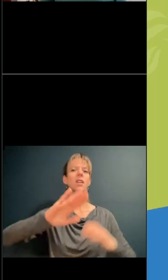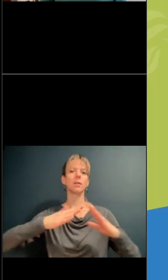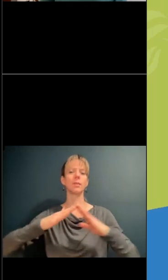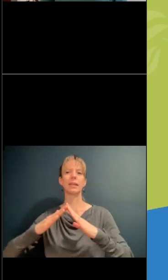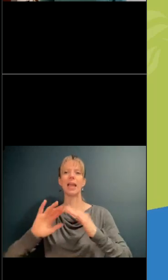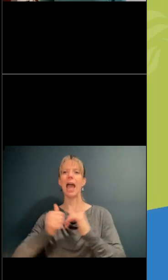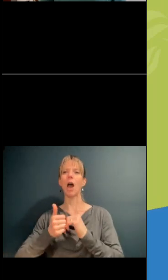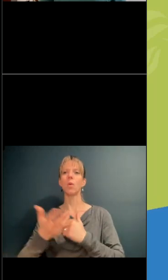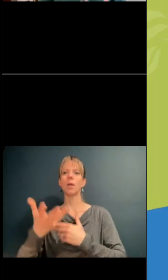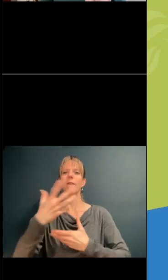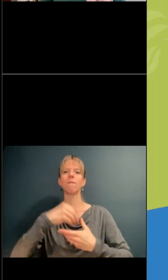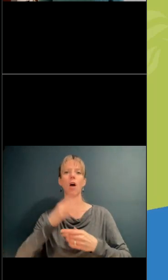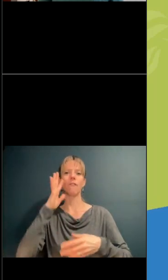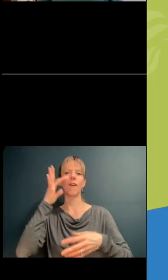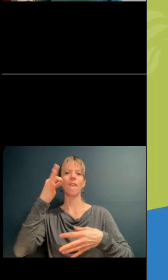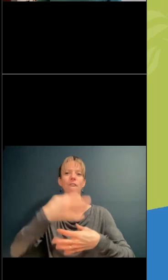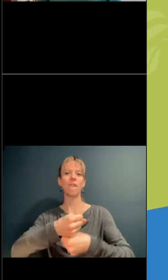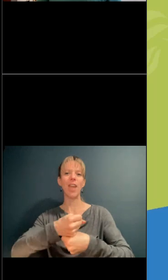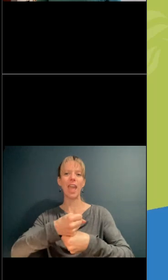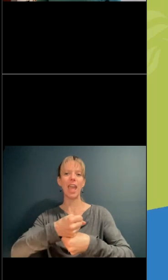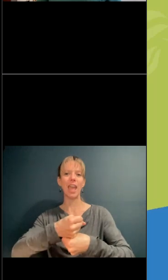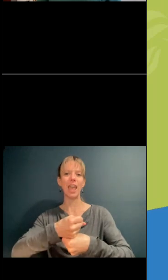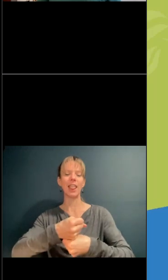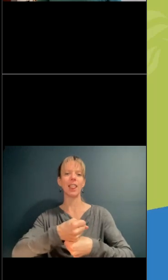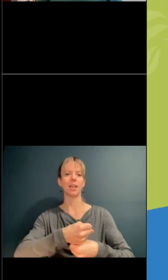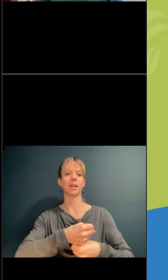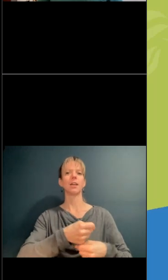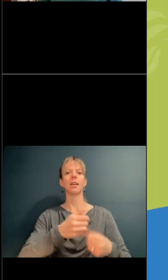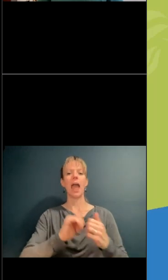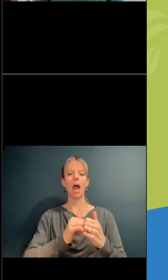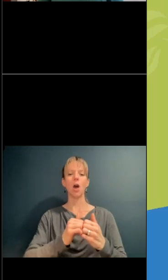communities in addressing the employment needs of young people with disabilities.